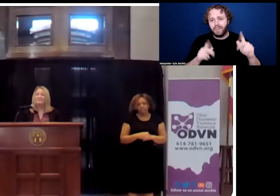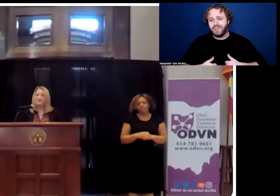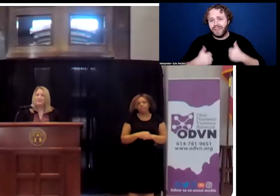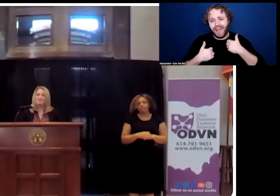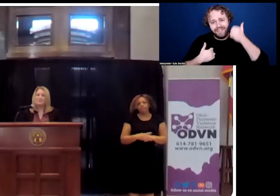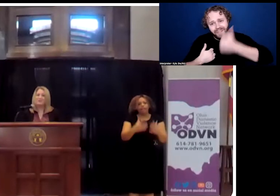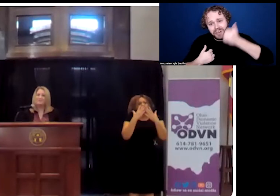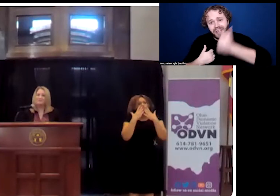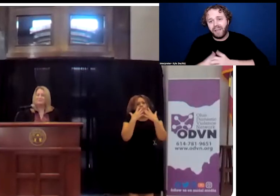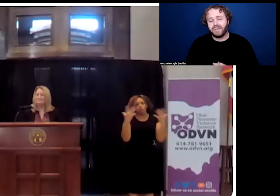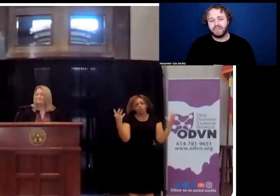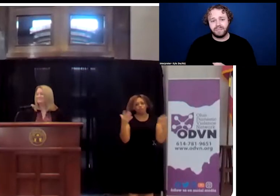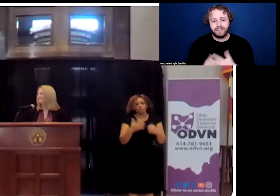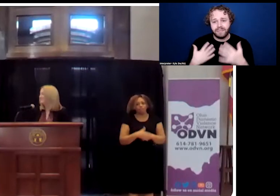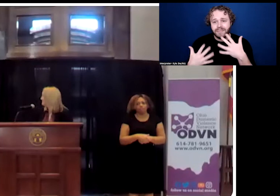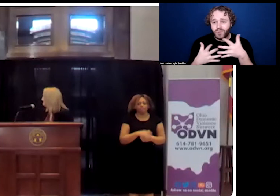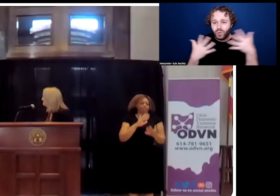Thank you so much.